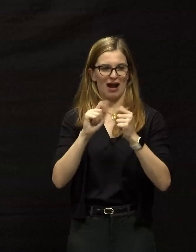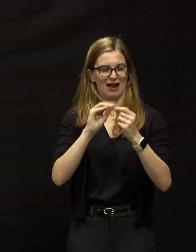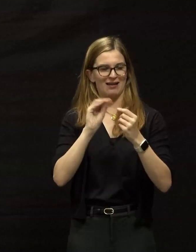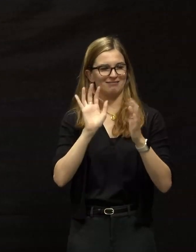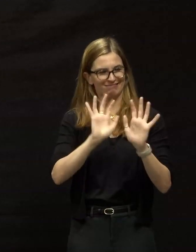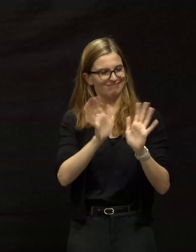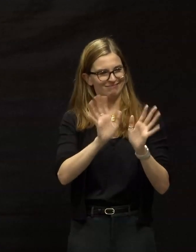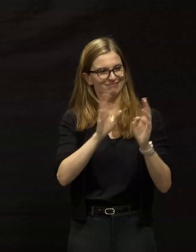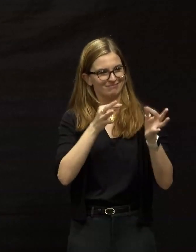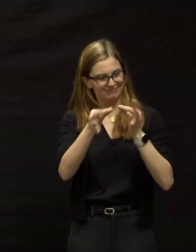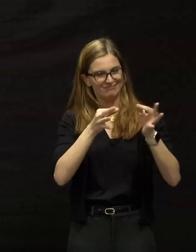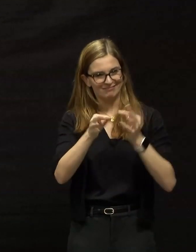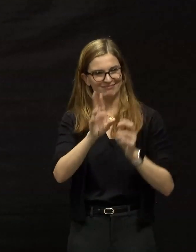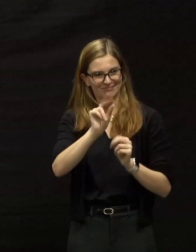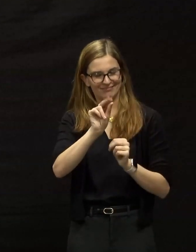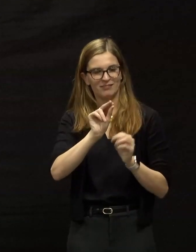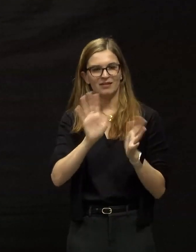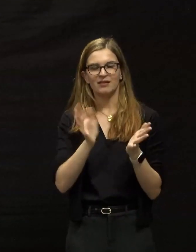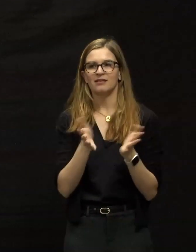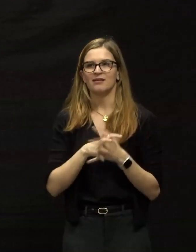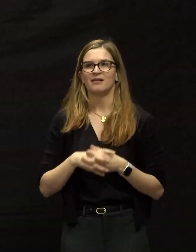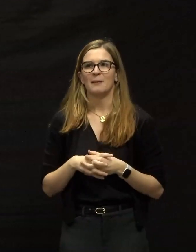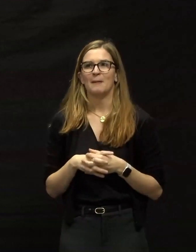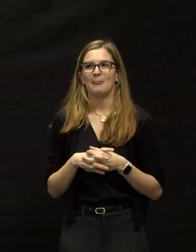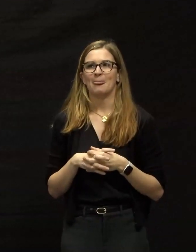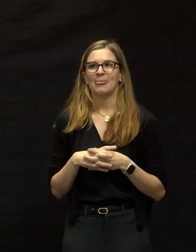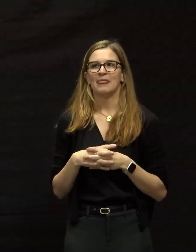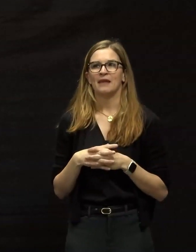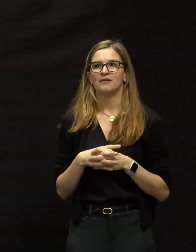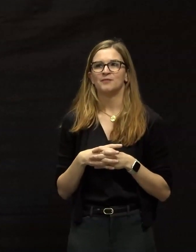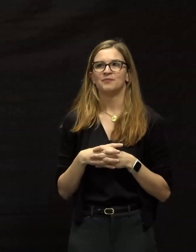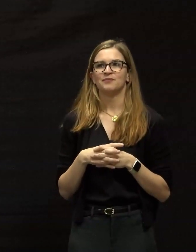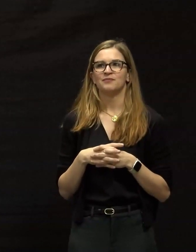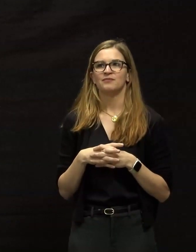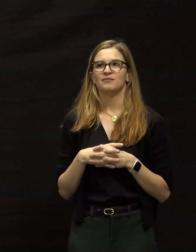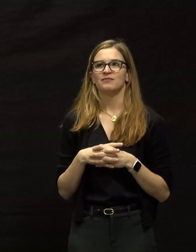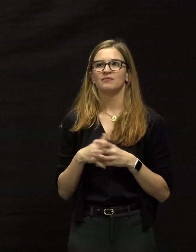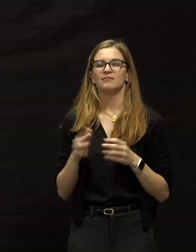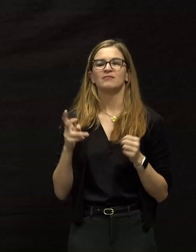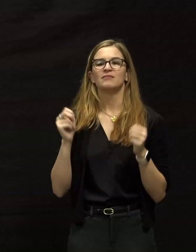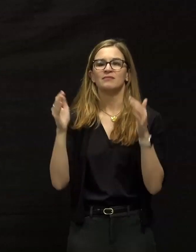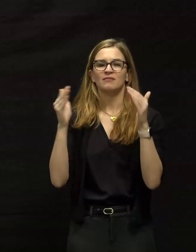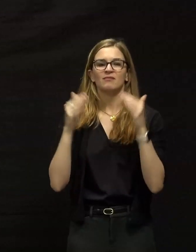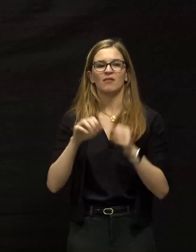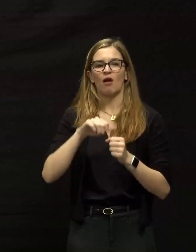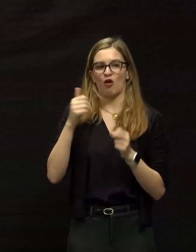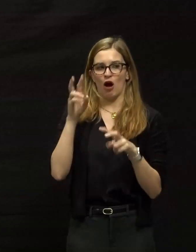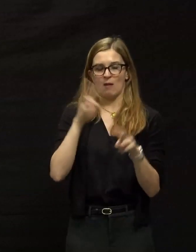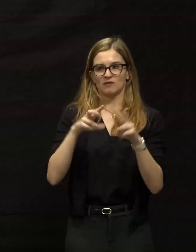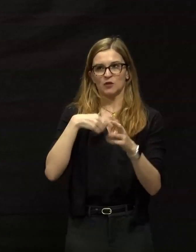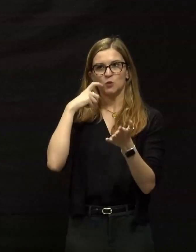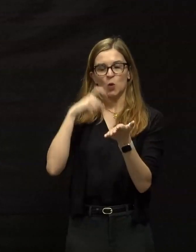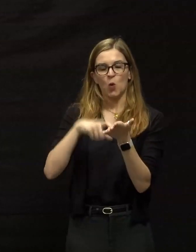But this is a real challenge, trying to explain to people that it's not just the device and that doesn't guarantee success.